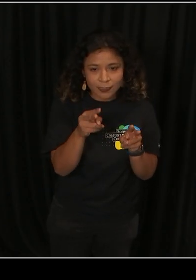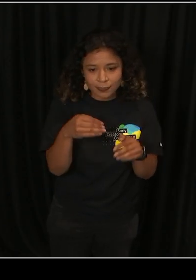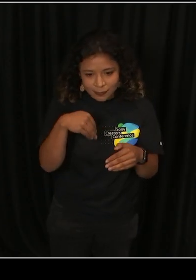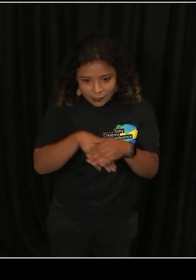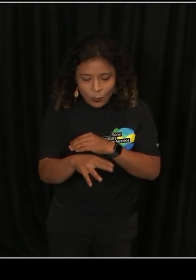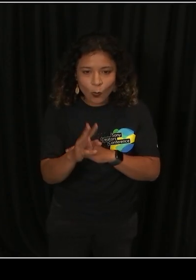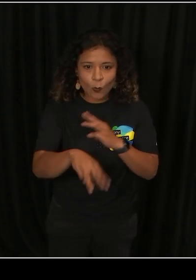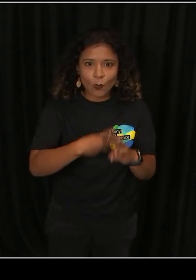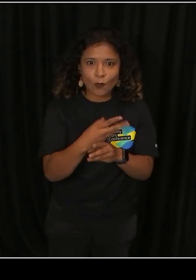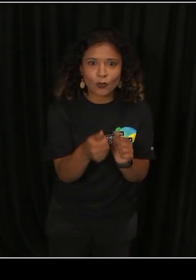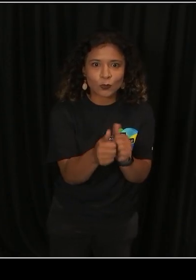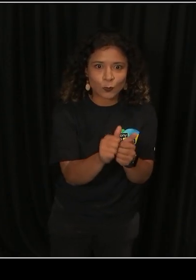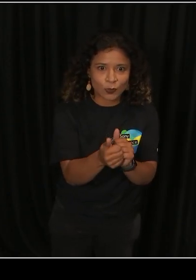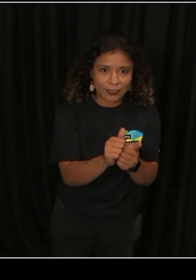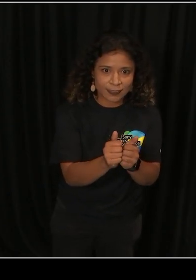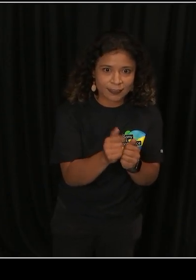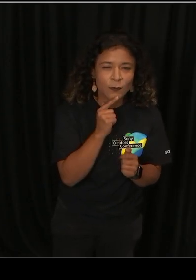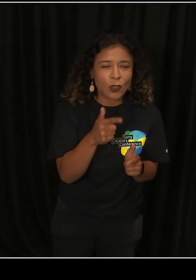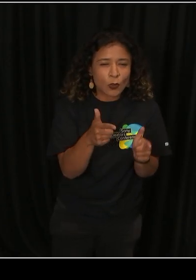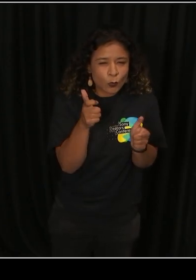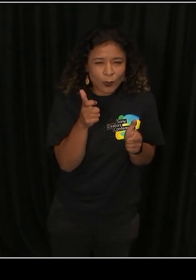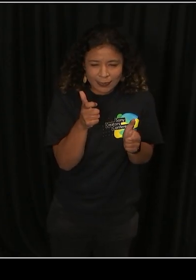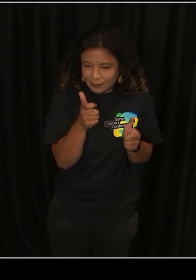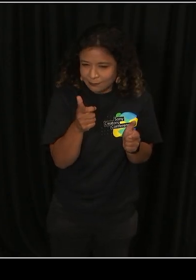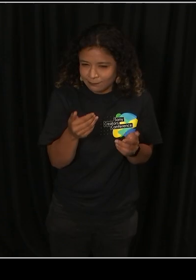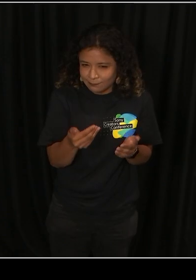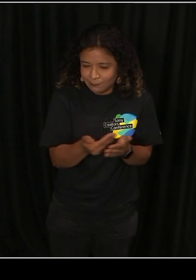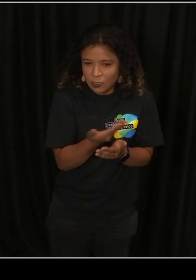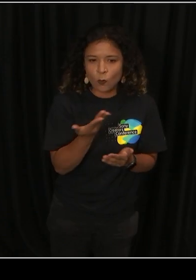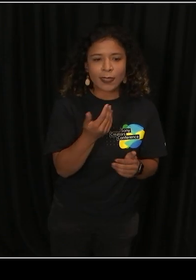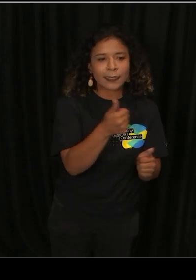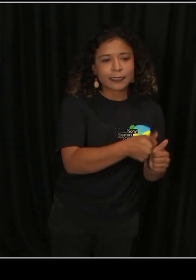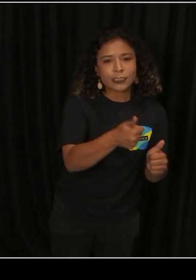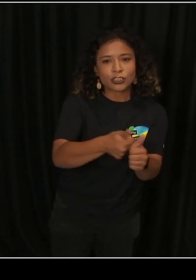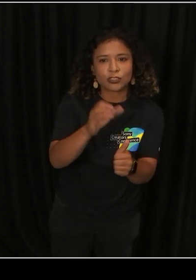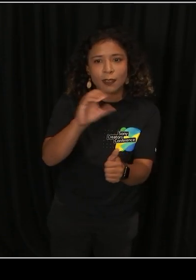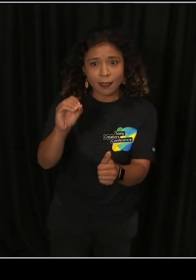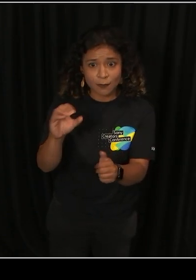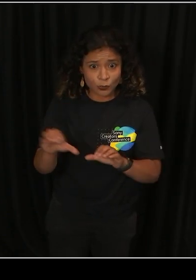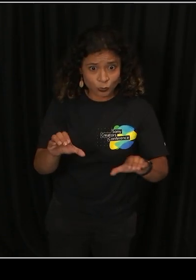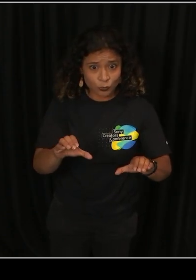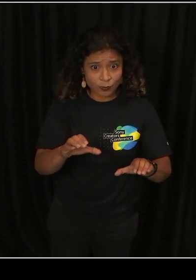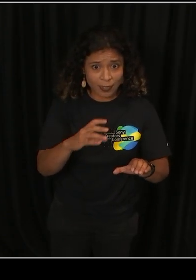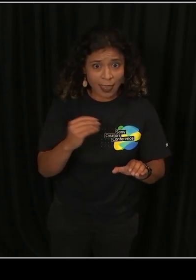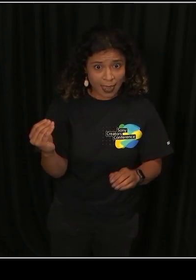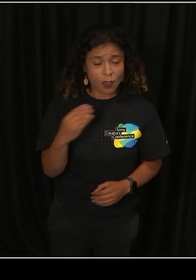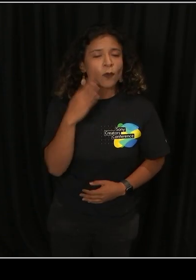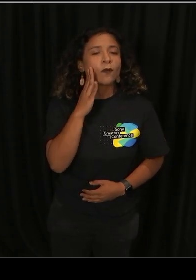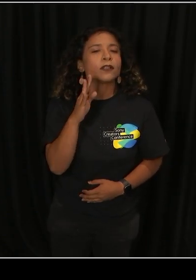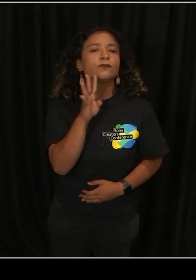Each of us is going to give you a quick walkthrough of what each individual company is doing. And I will also talk about how the connection between